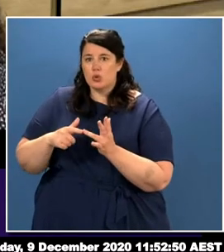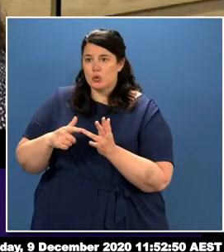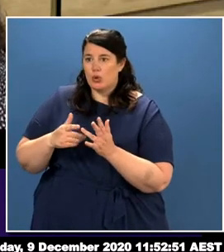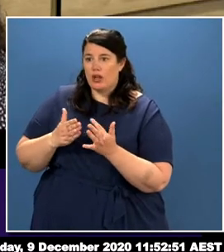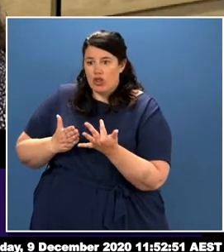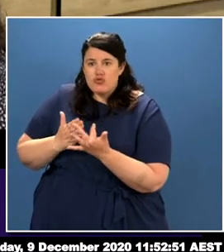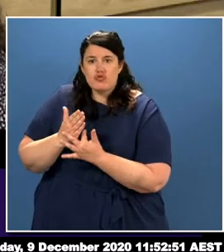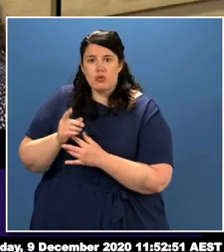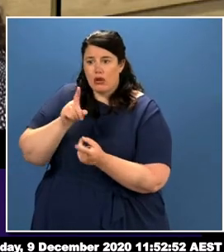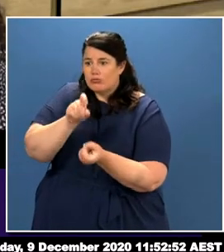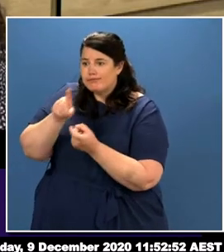process.